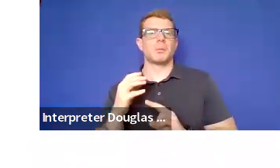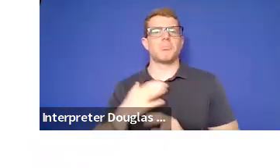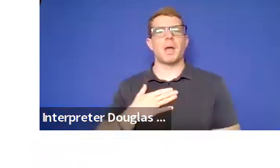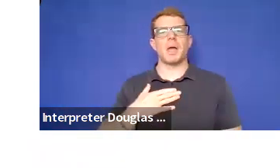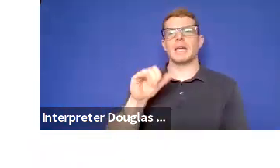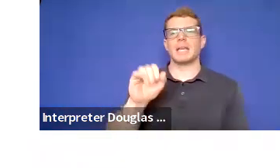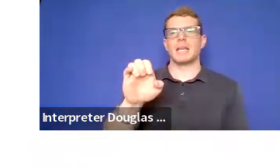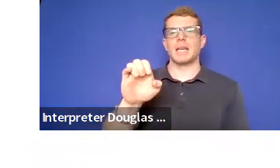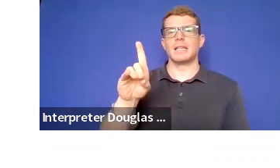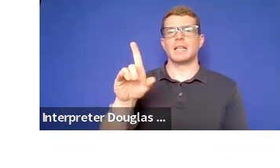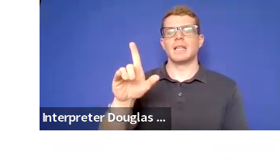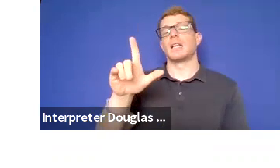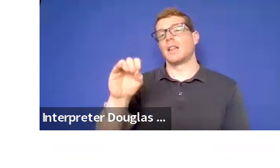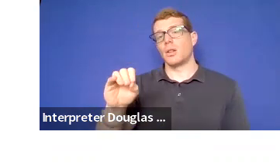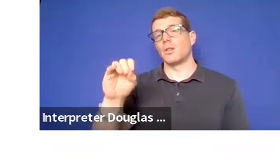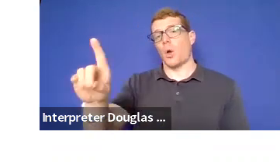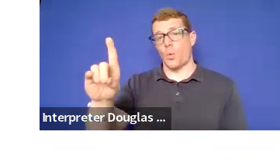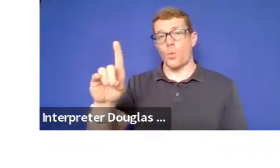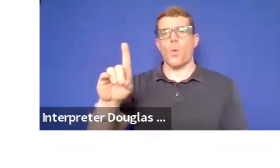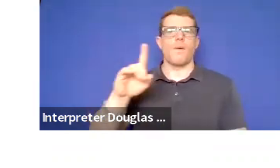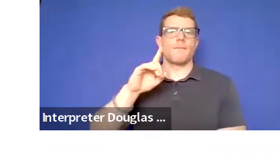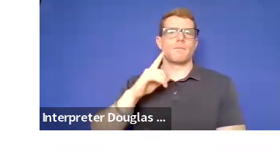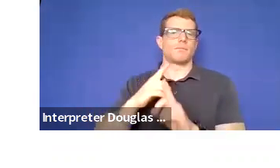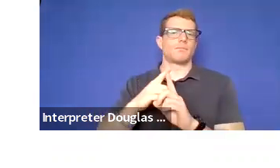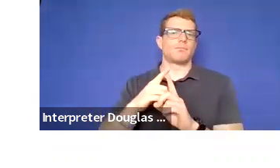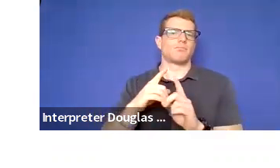Why, why do people seek us out as benefits planners?